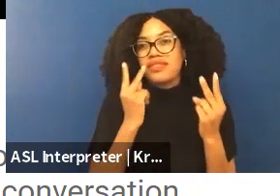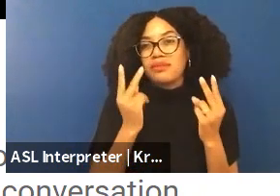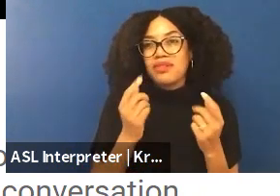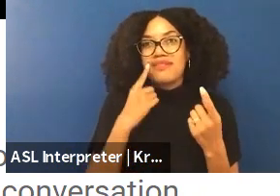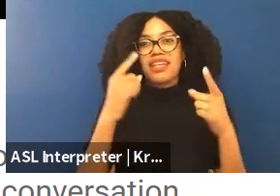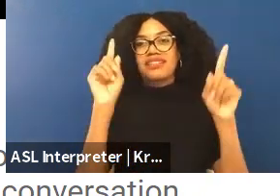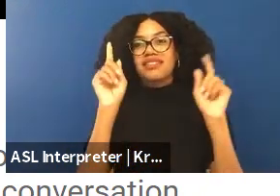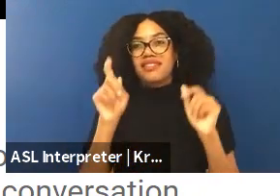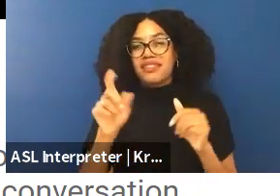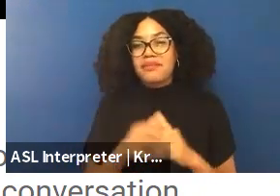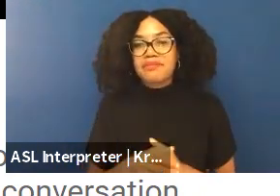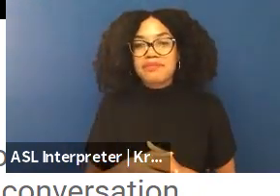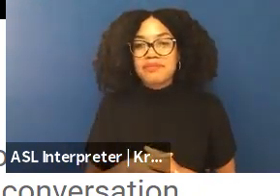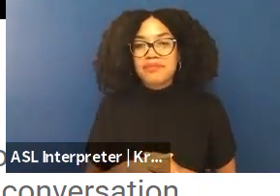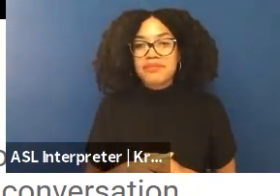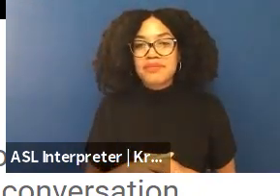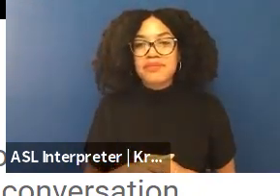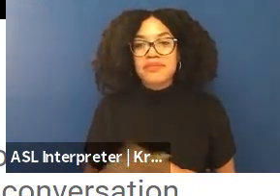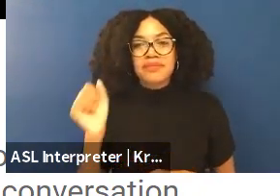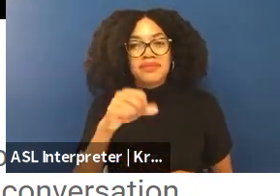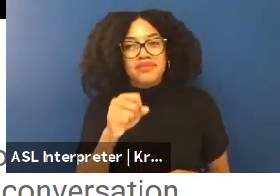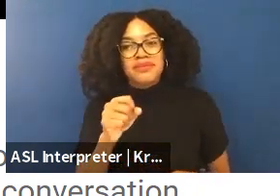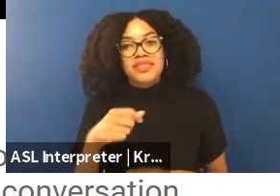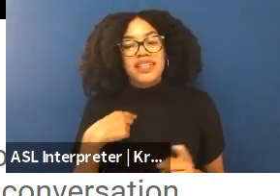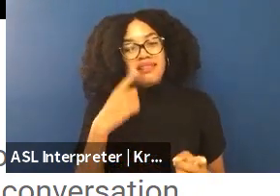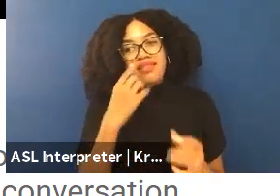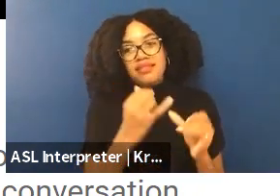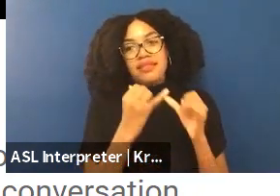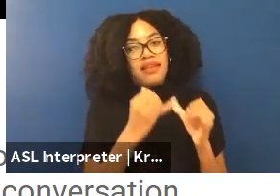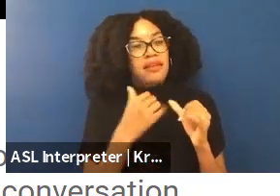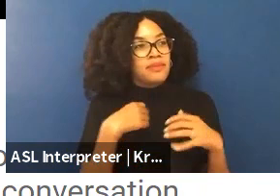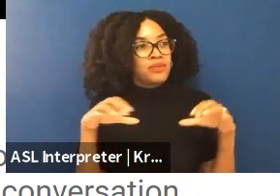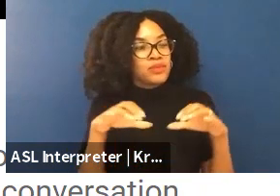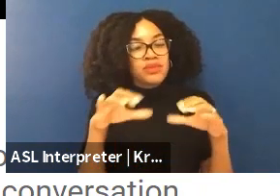faculty that's-- I've been trying to do that like crazy. Just, you know-- and trying to figure out--